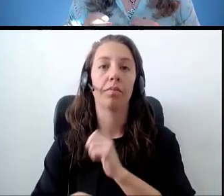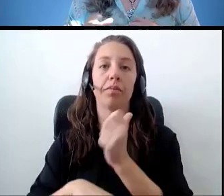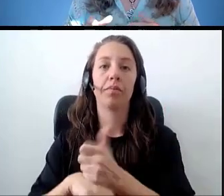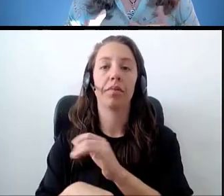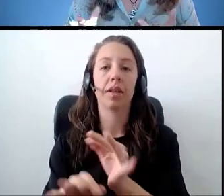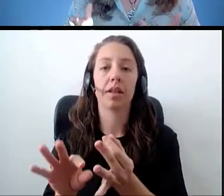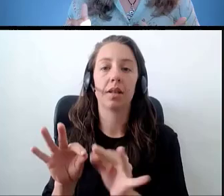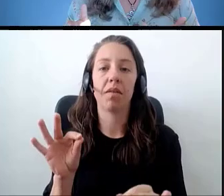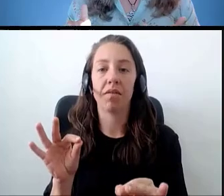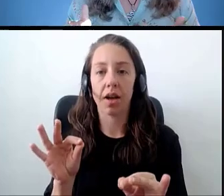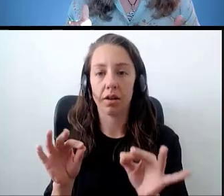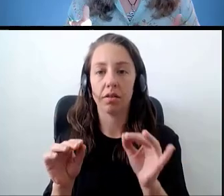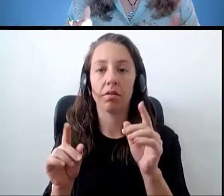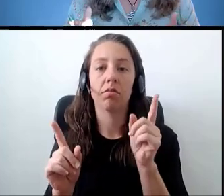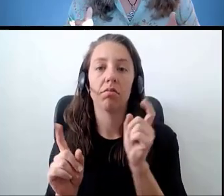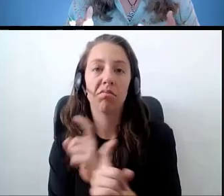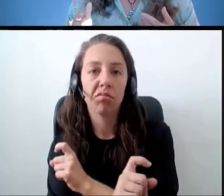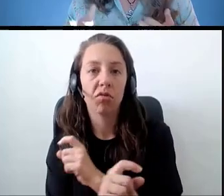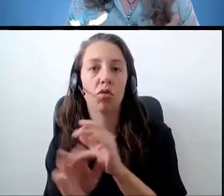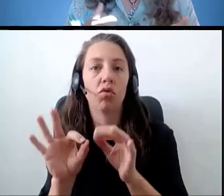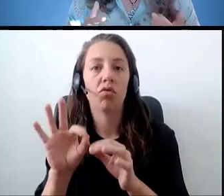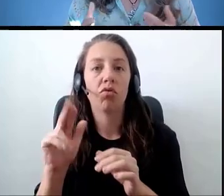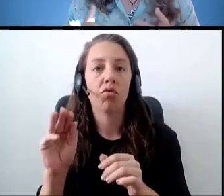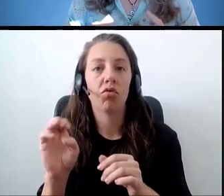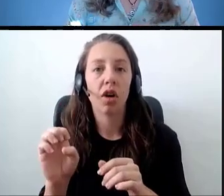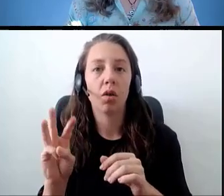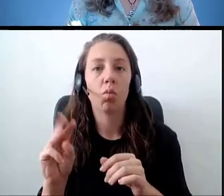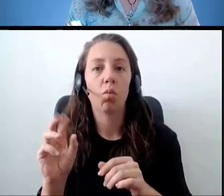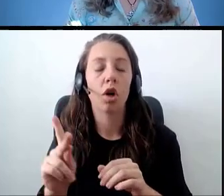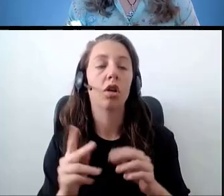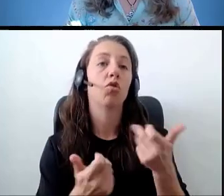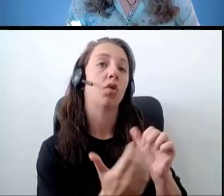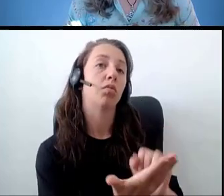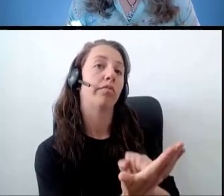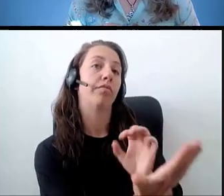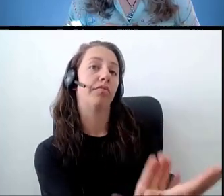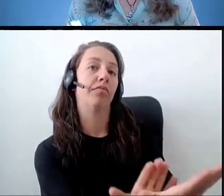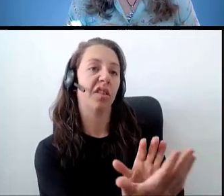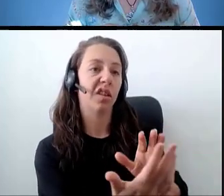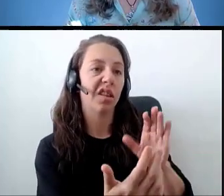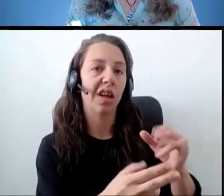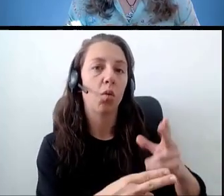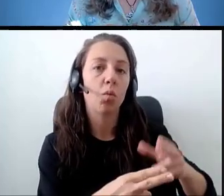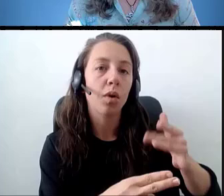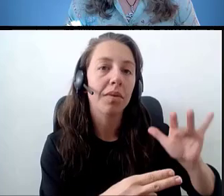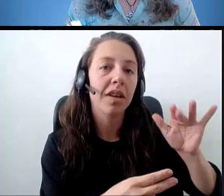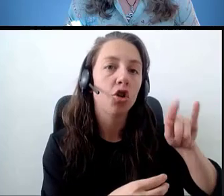both the complexity of the peer review process and that potential for reputational bias to impact peer review outcomes.